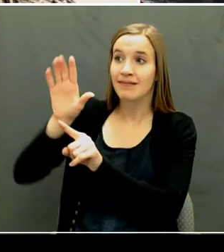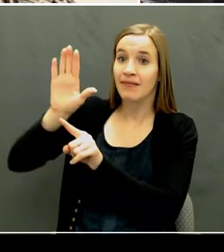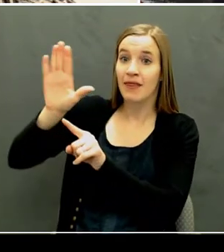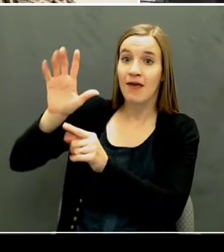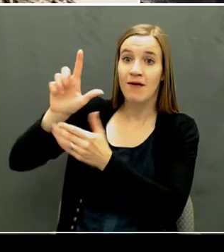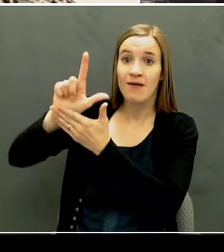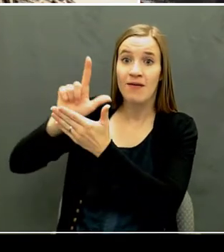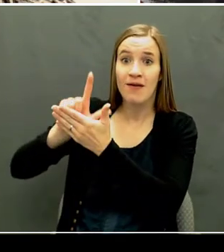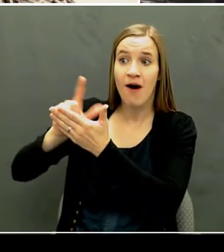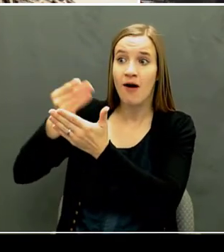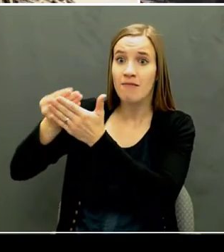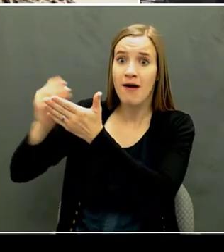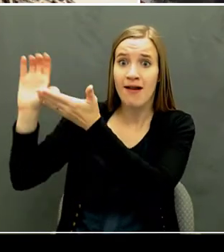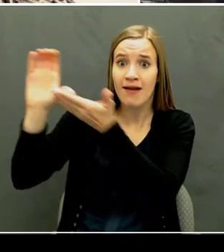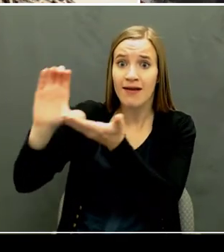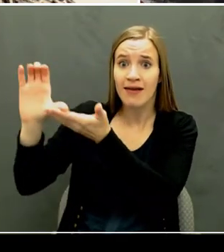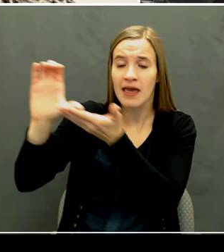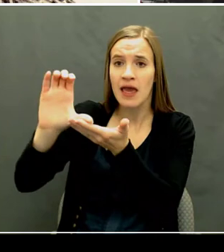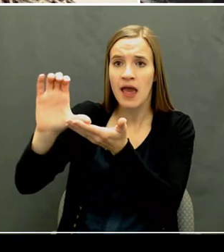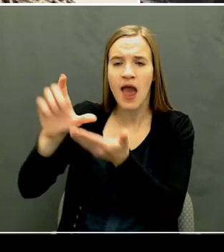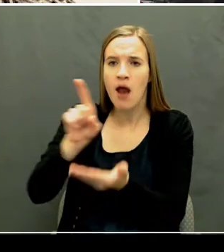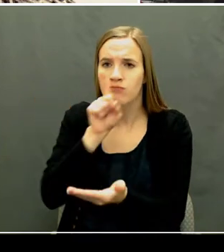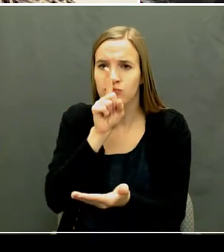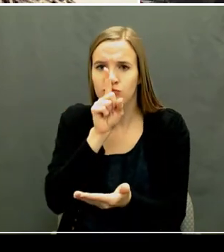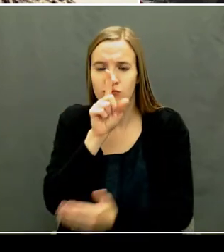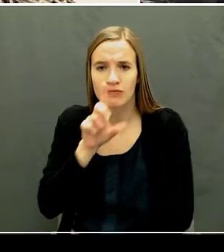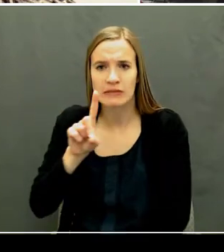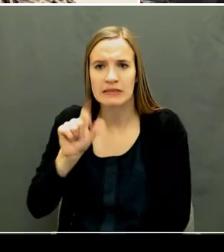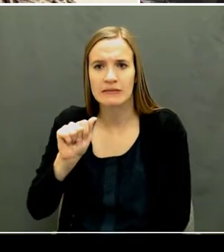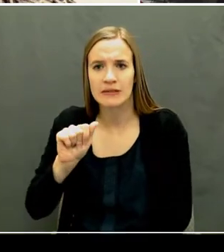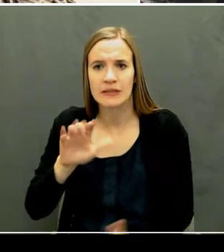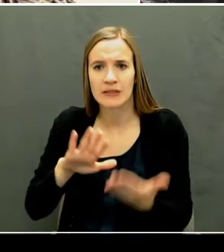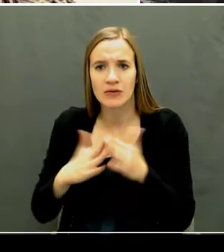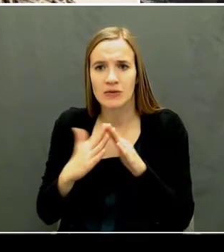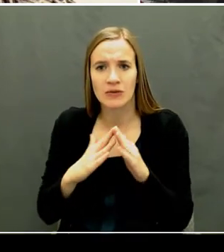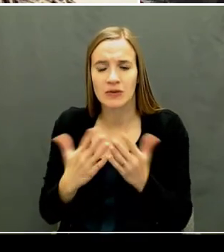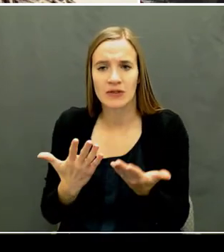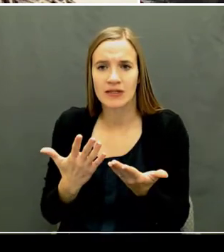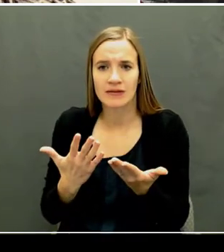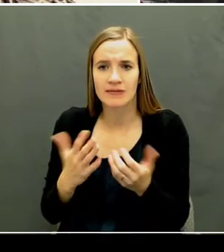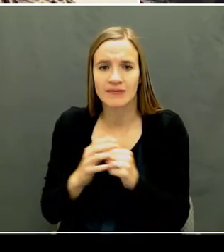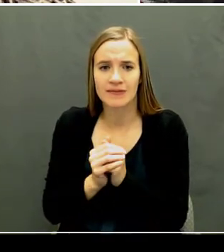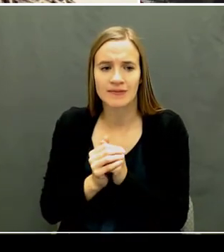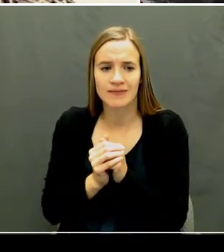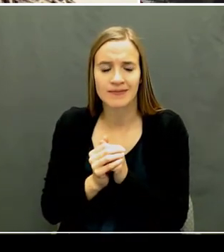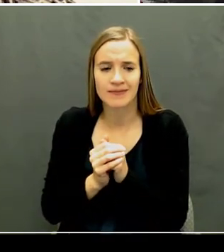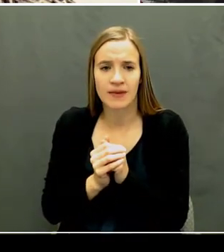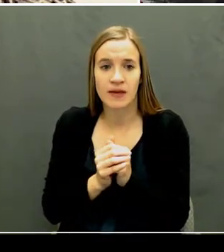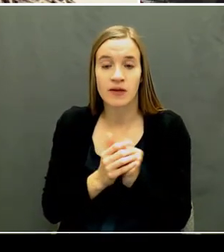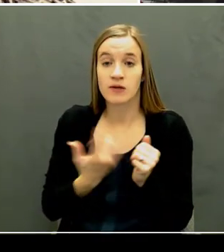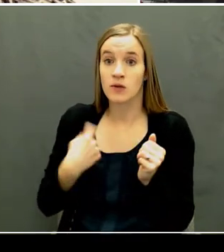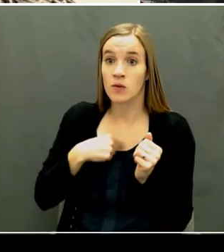And I just don't know whether dedicated money is going to be there. Now, at the, they call it FMAP